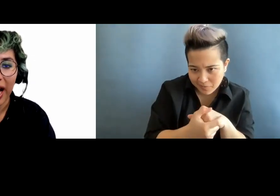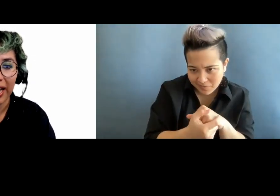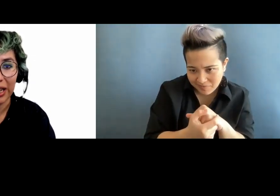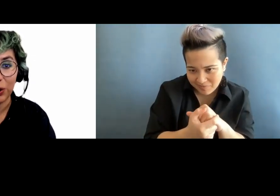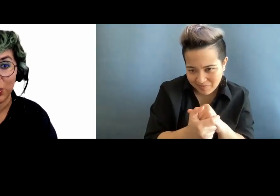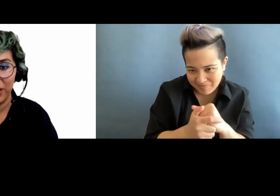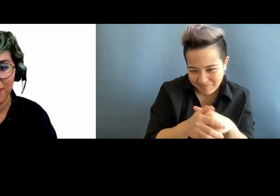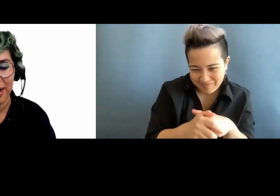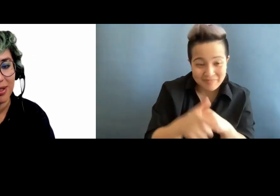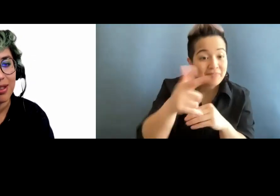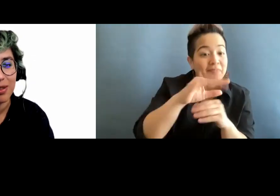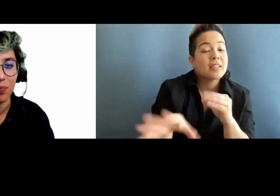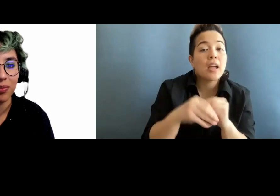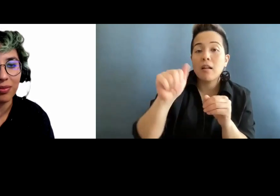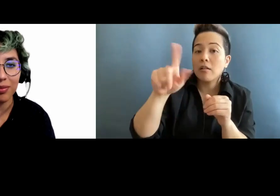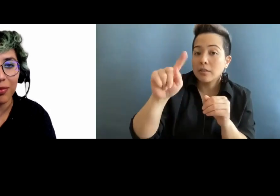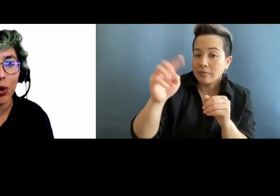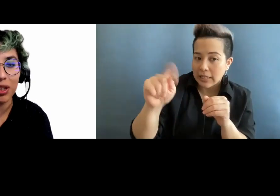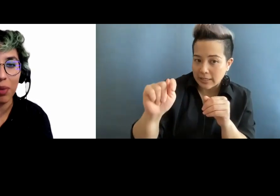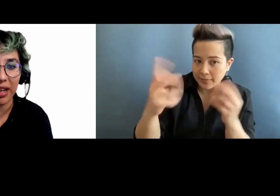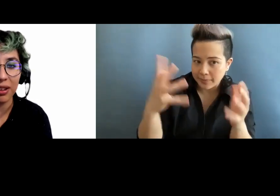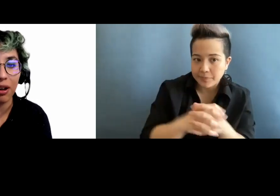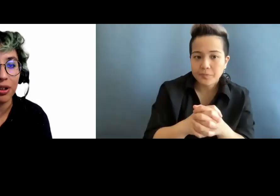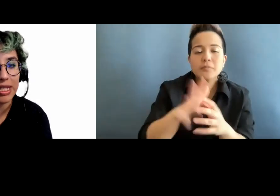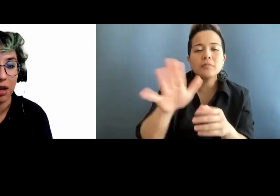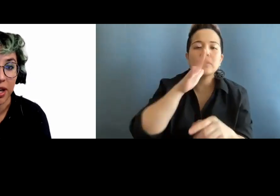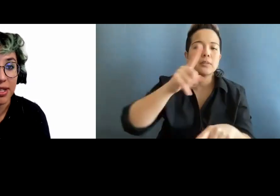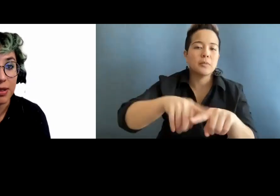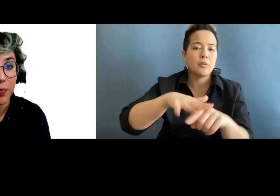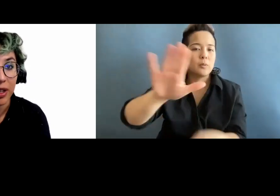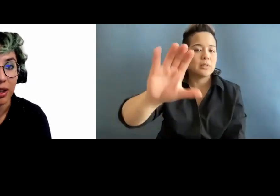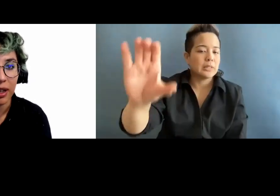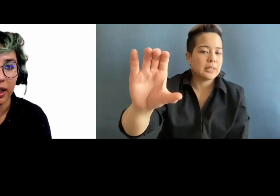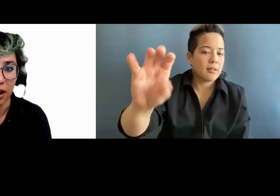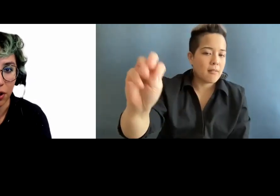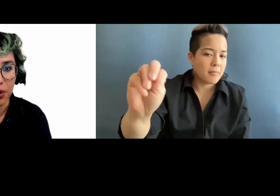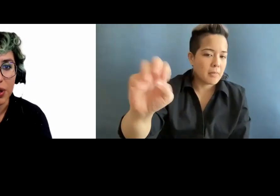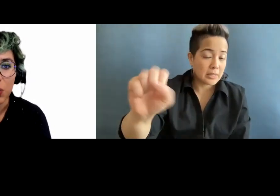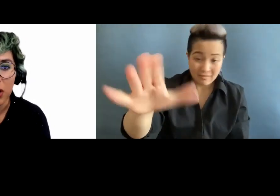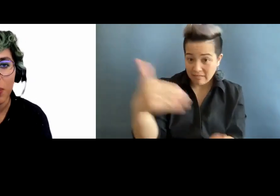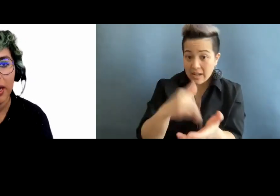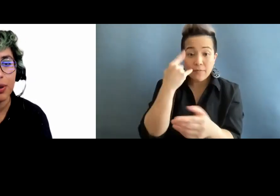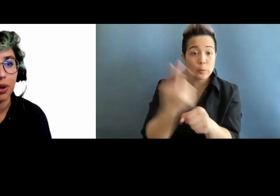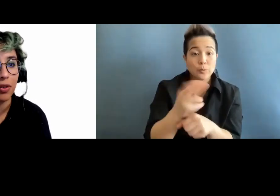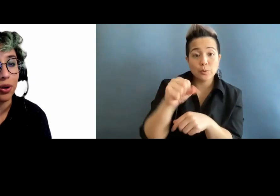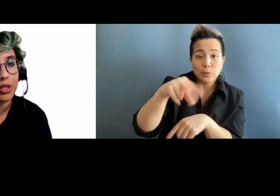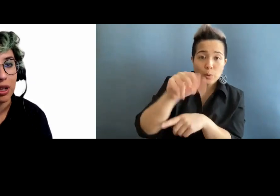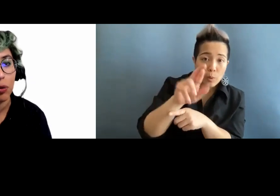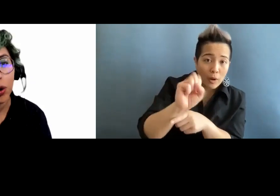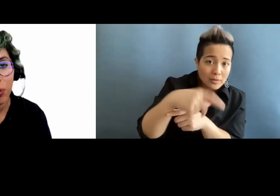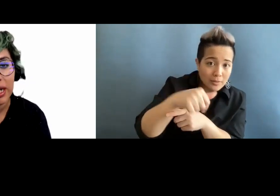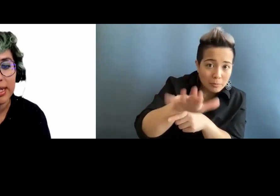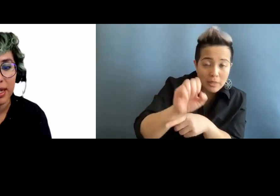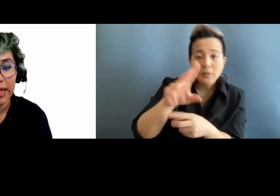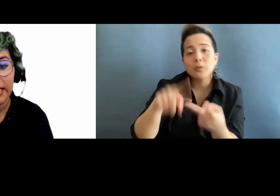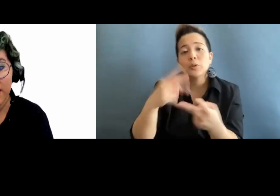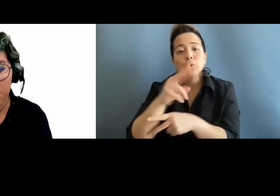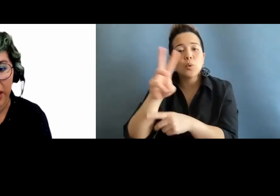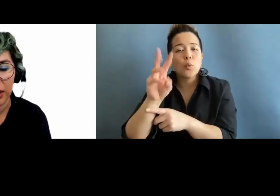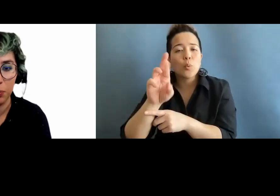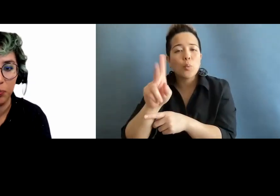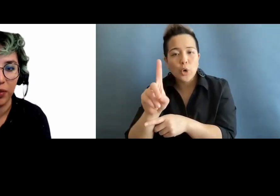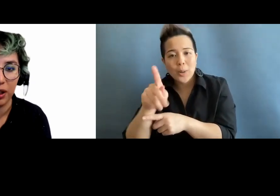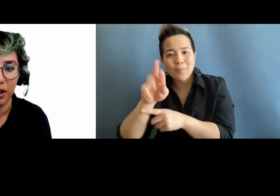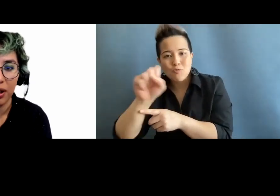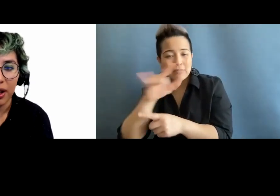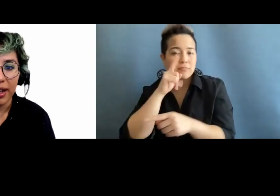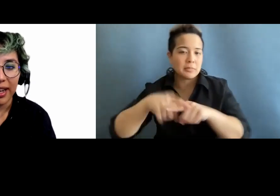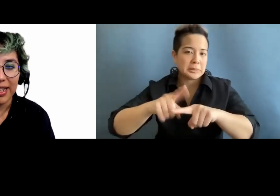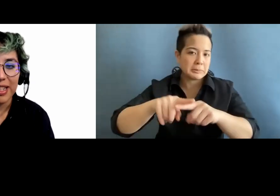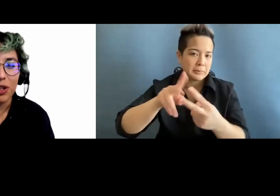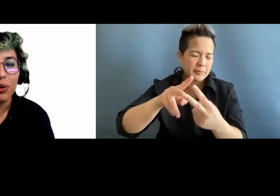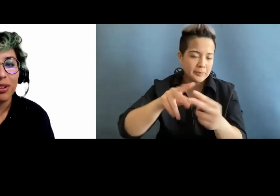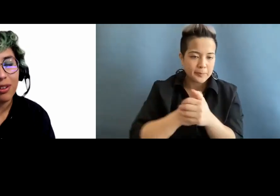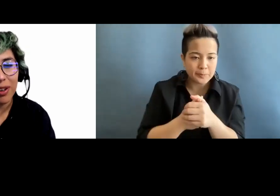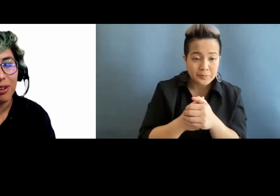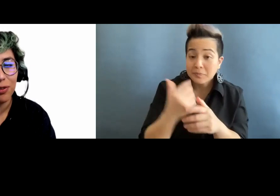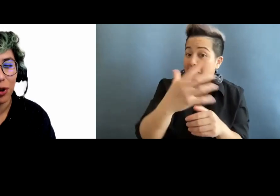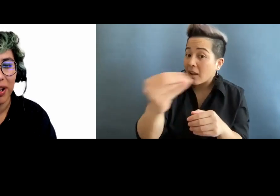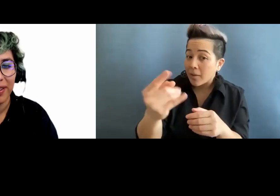Adding alternative text will depend on your workspace. It does depend. The final format